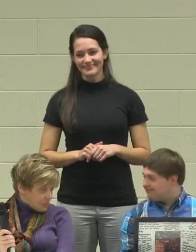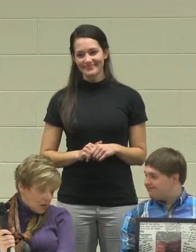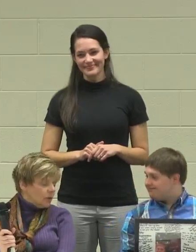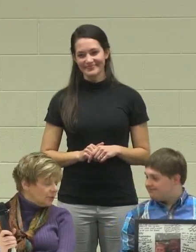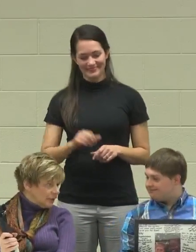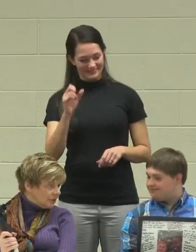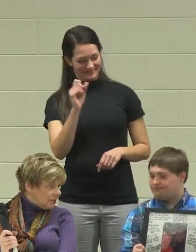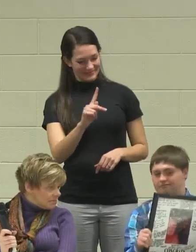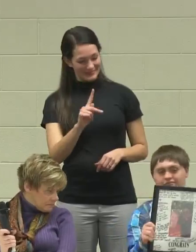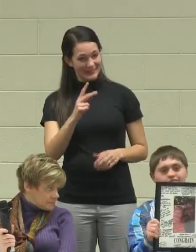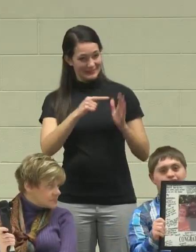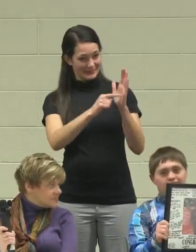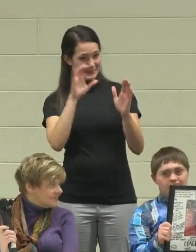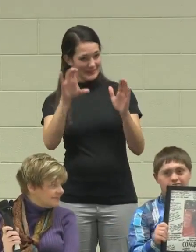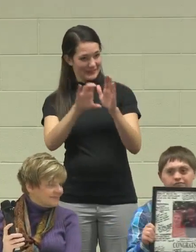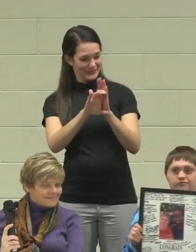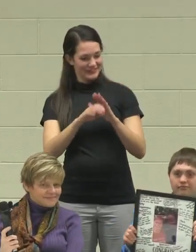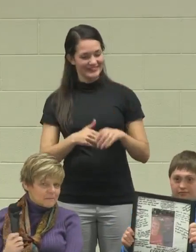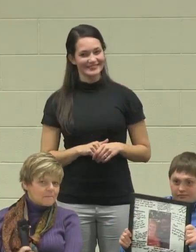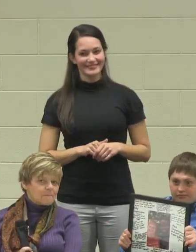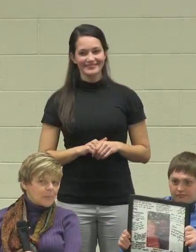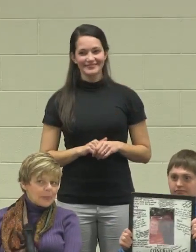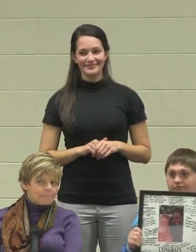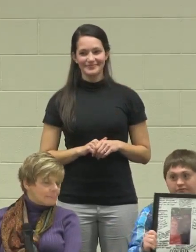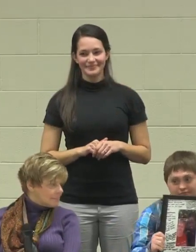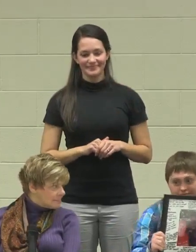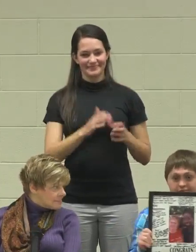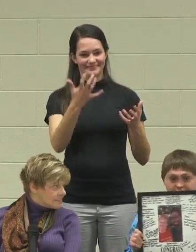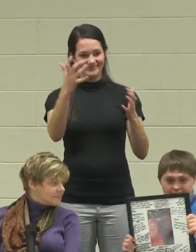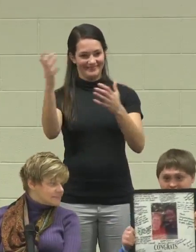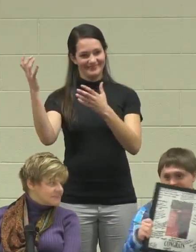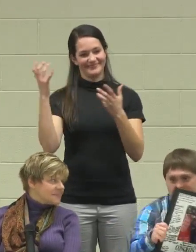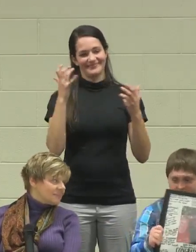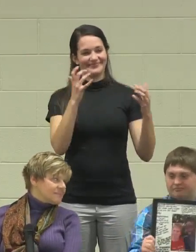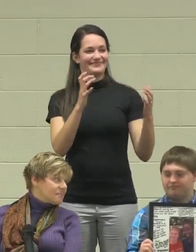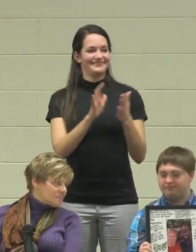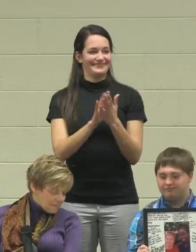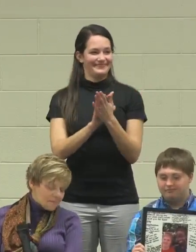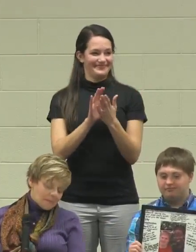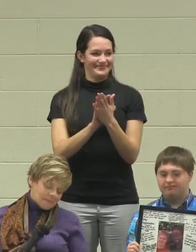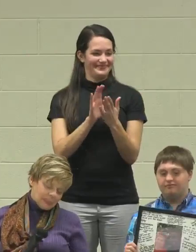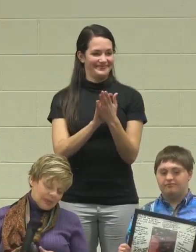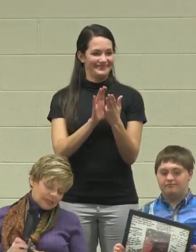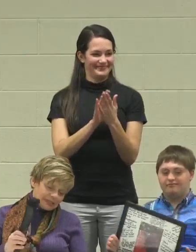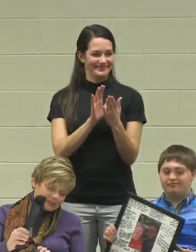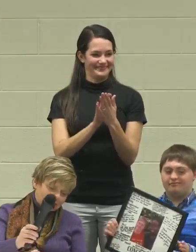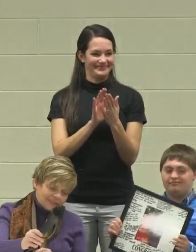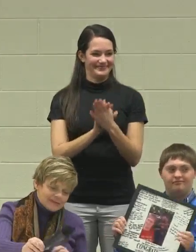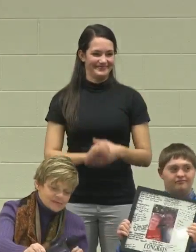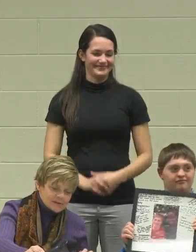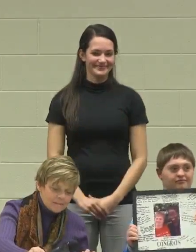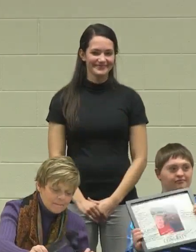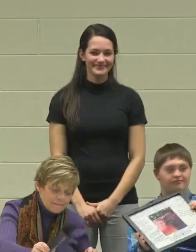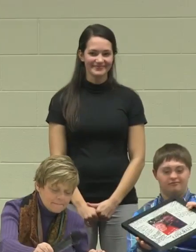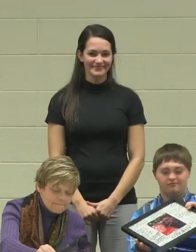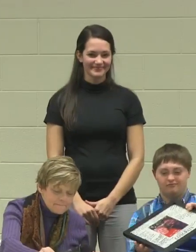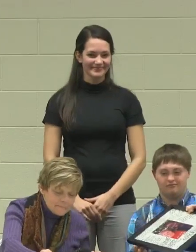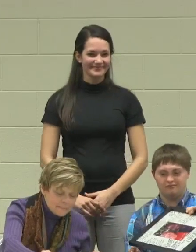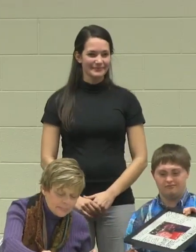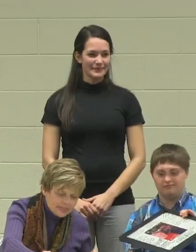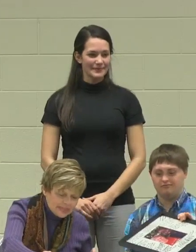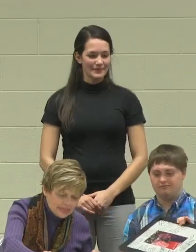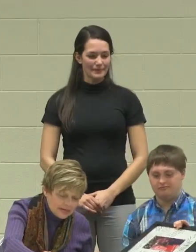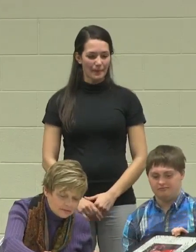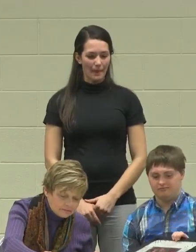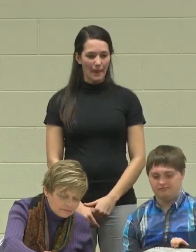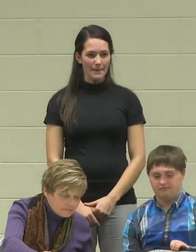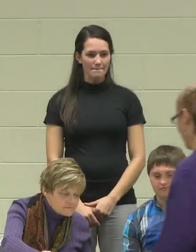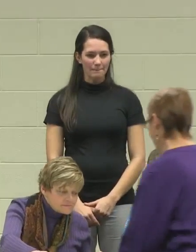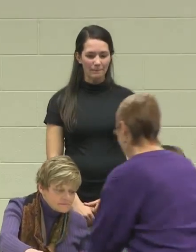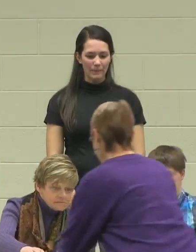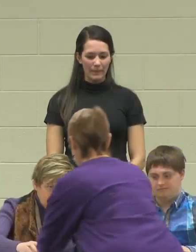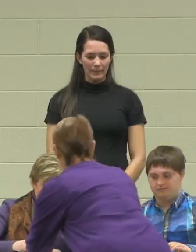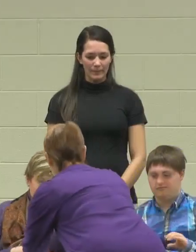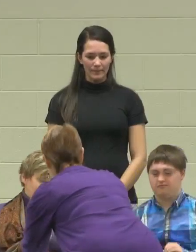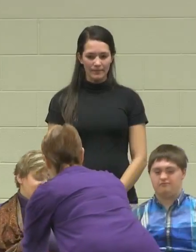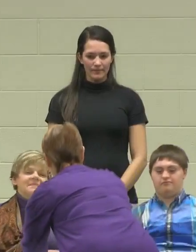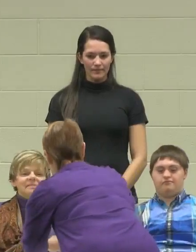Ok, hold the picture up. [Clapping ]